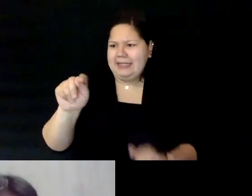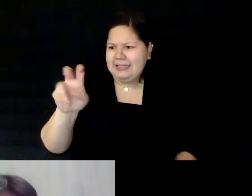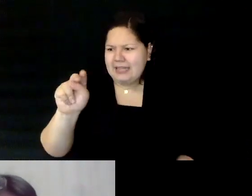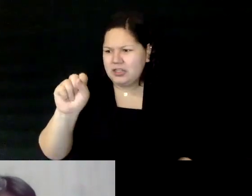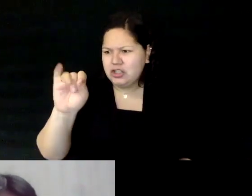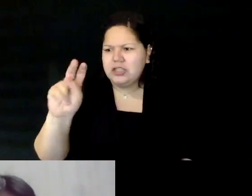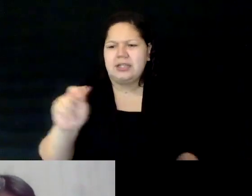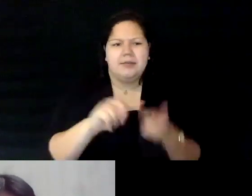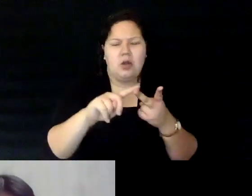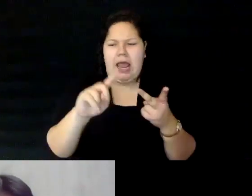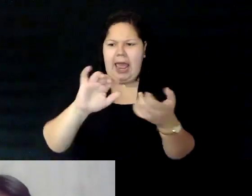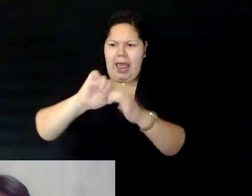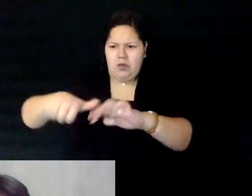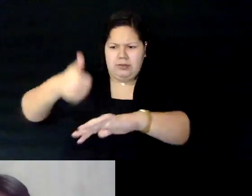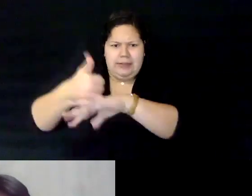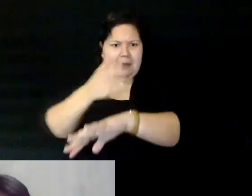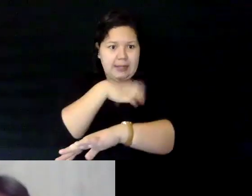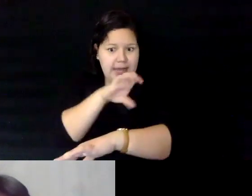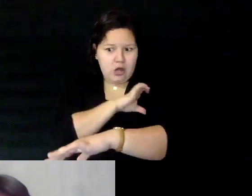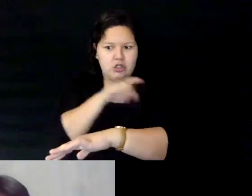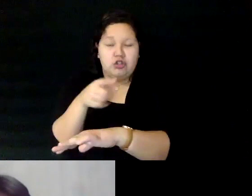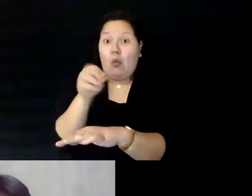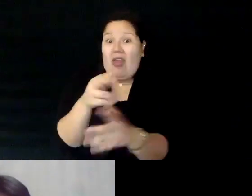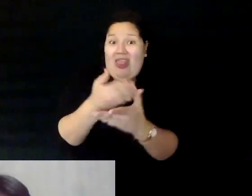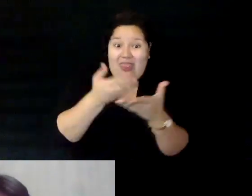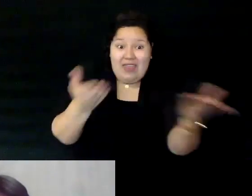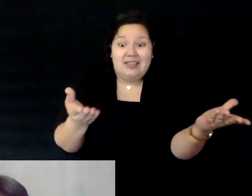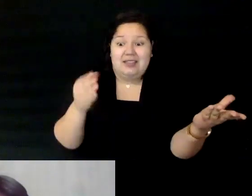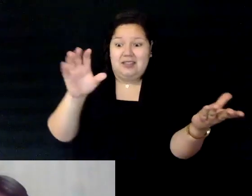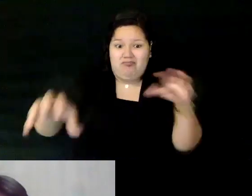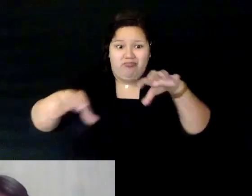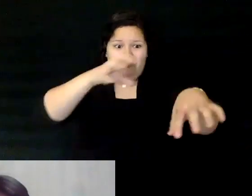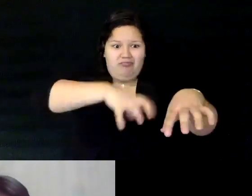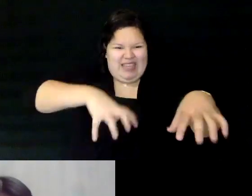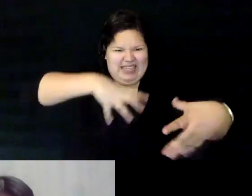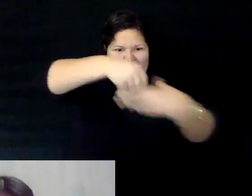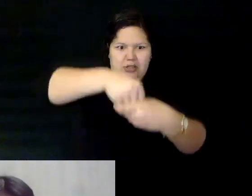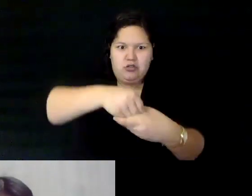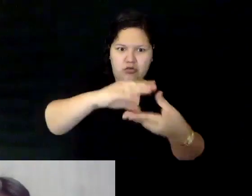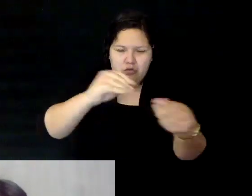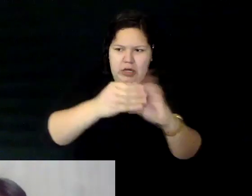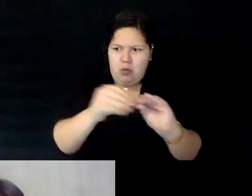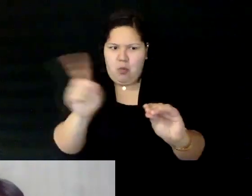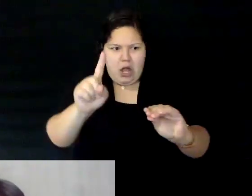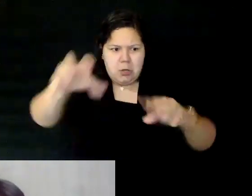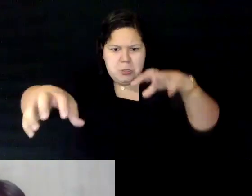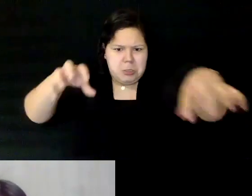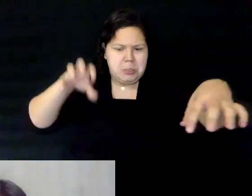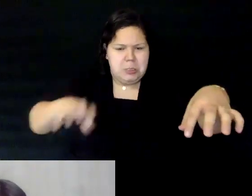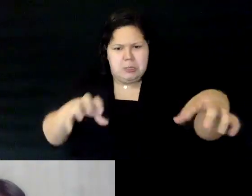characters that were, or objects, or things in a story that had antagonistic kind of forces.